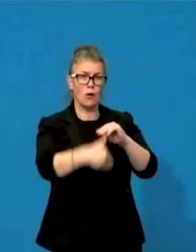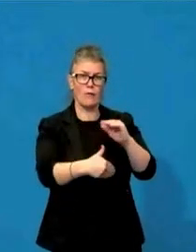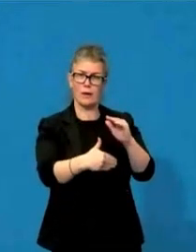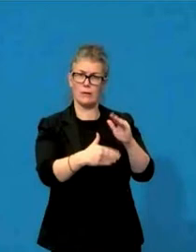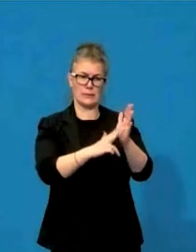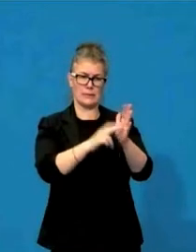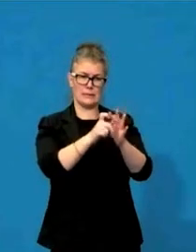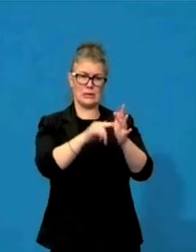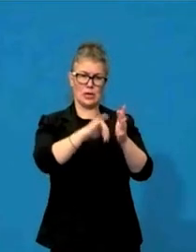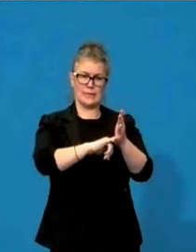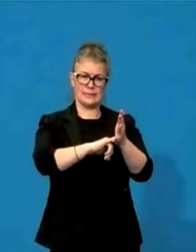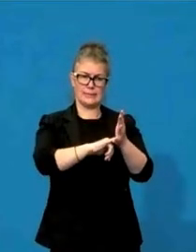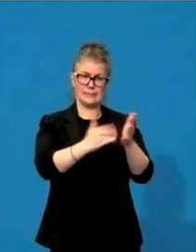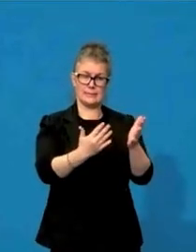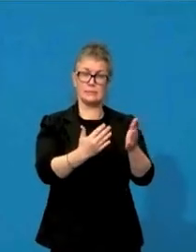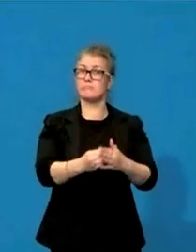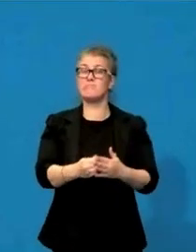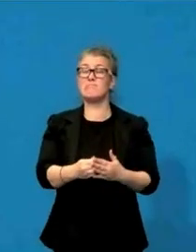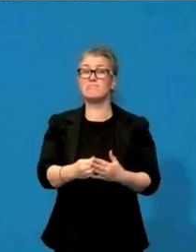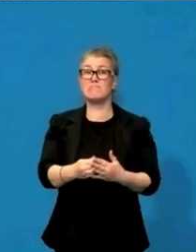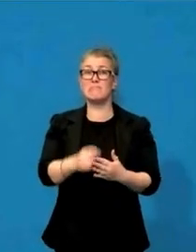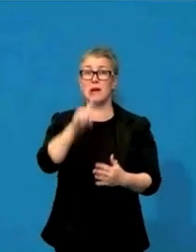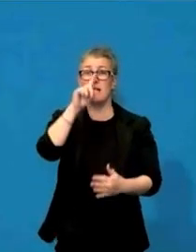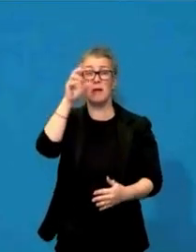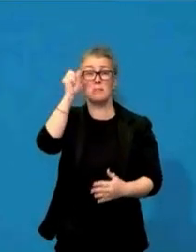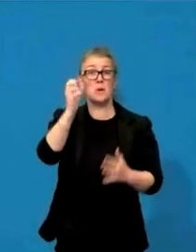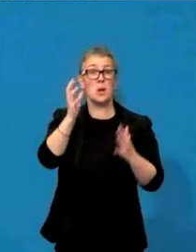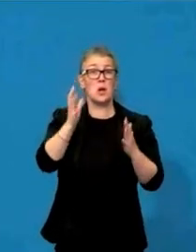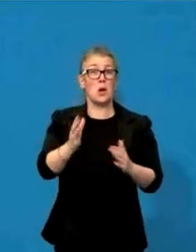I don't recall - remember a lot about how Ronita became an NDIS